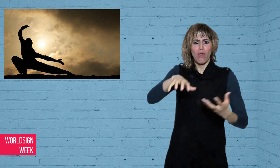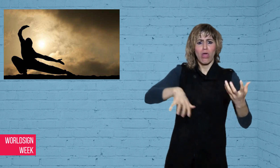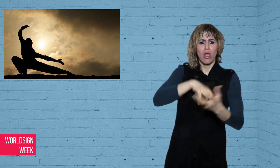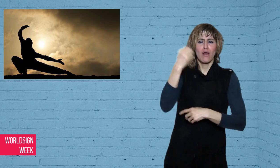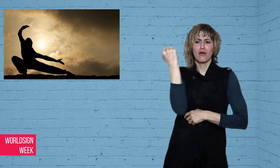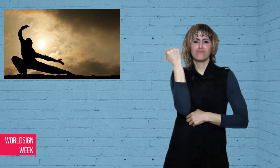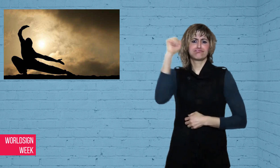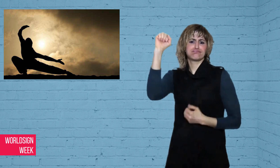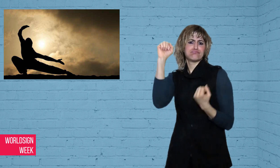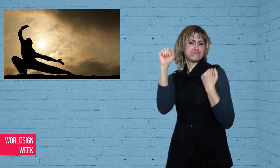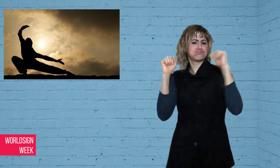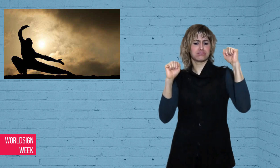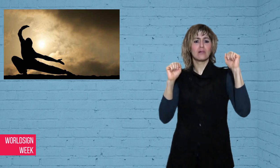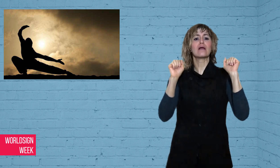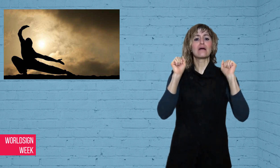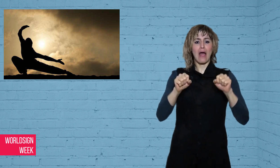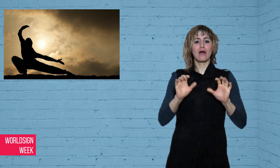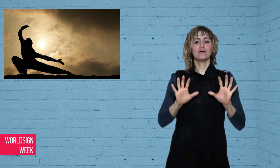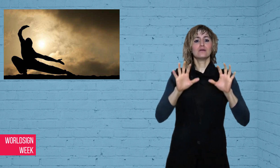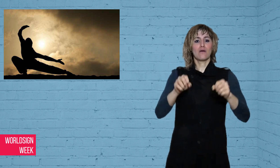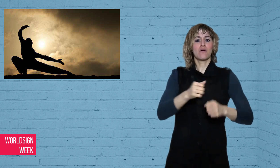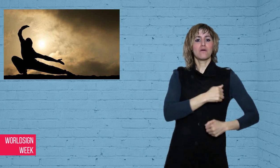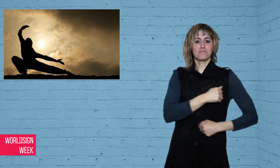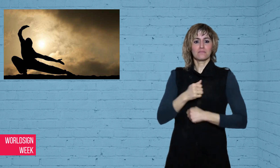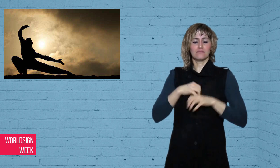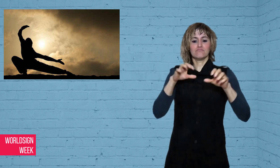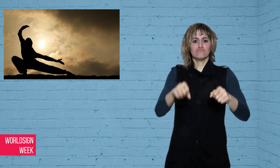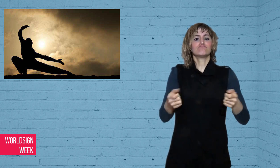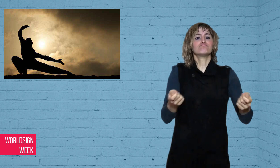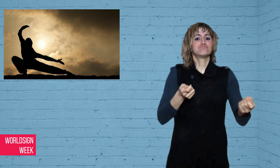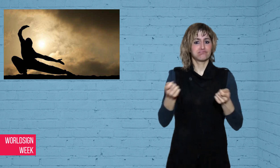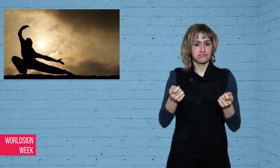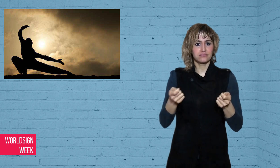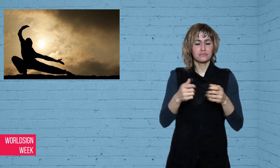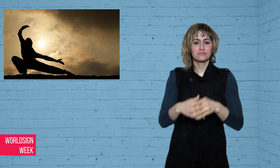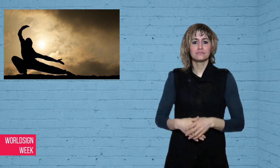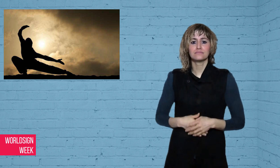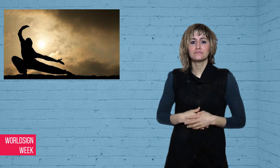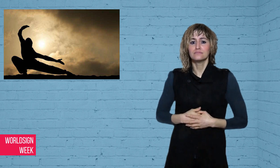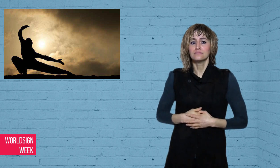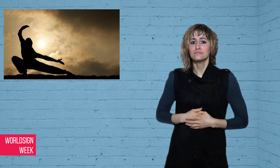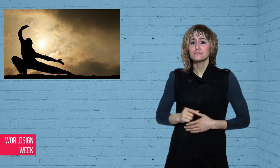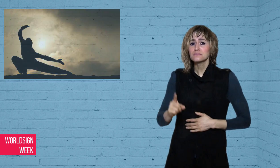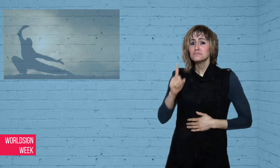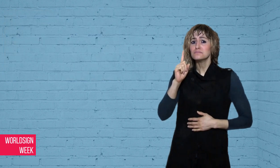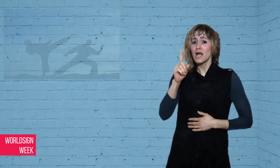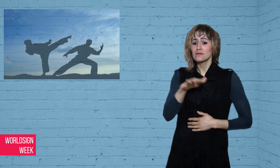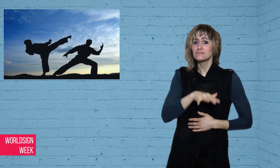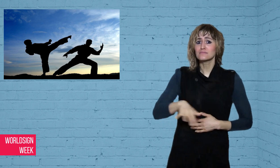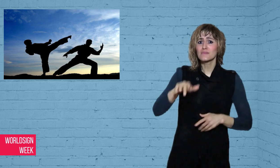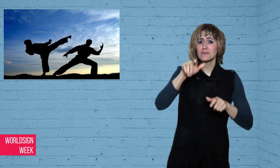rebellion. People are alarmed with comments